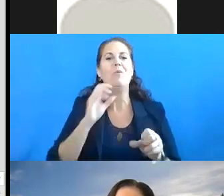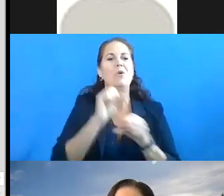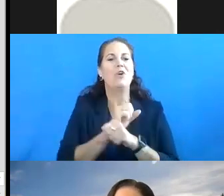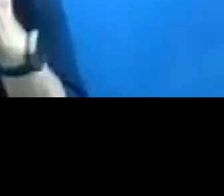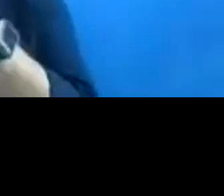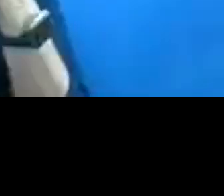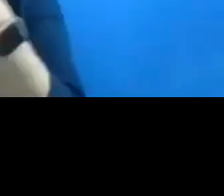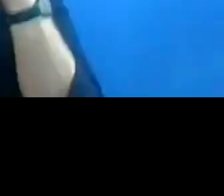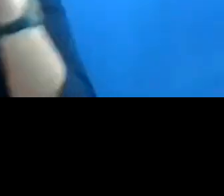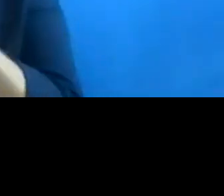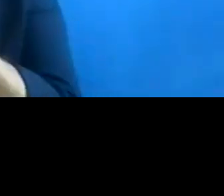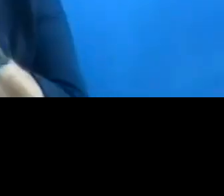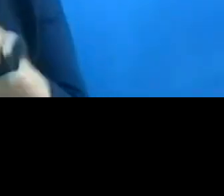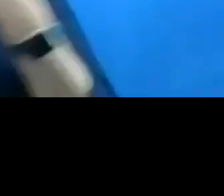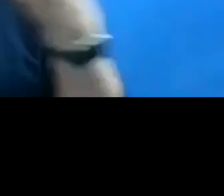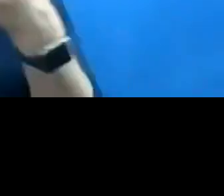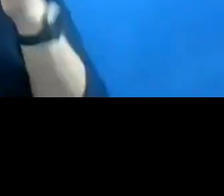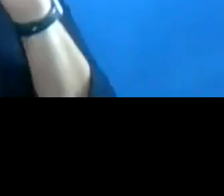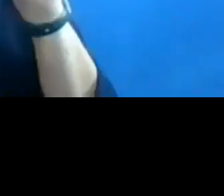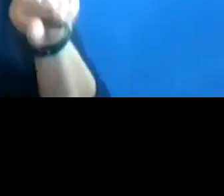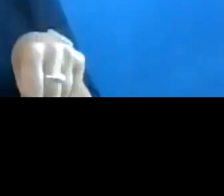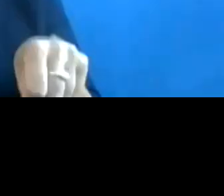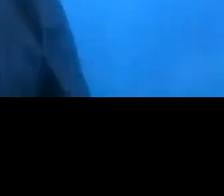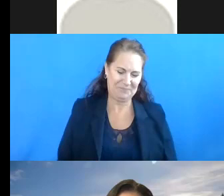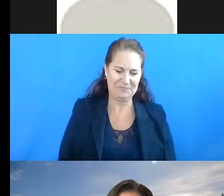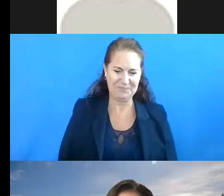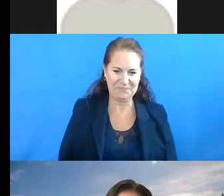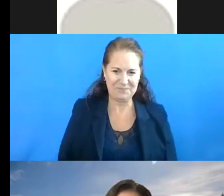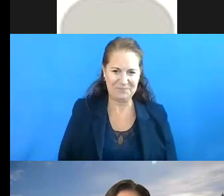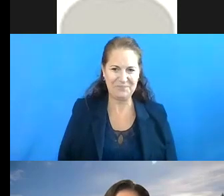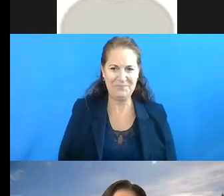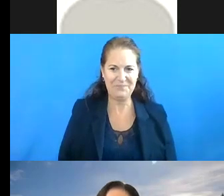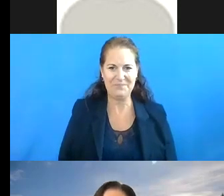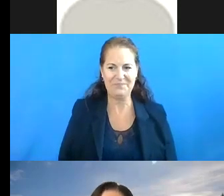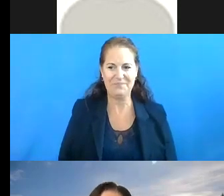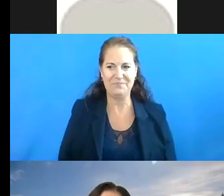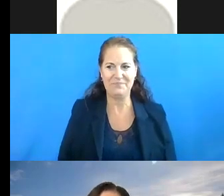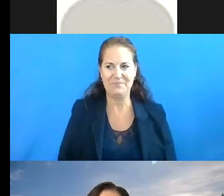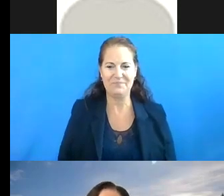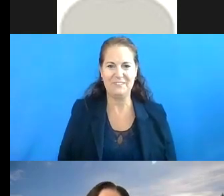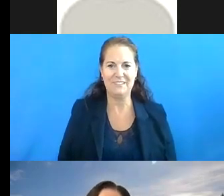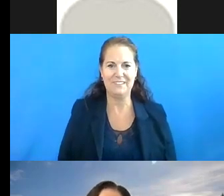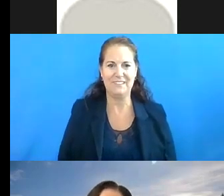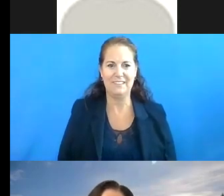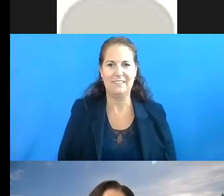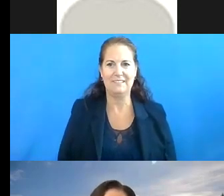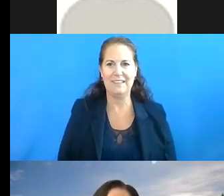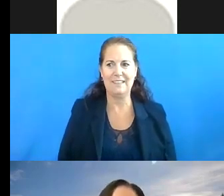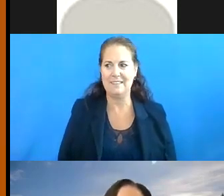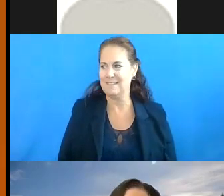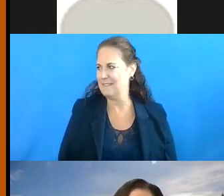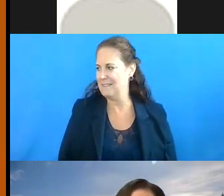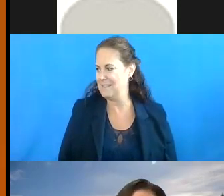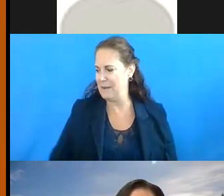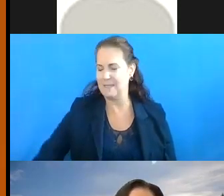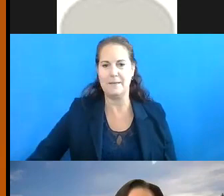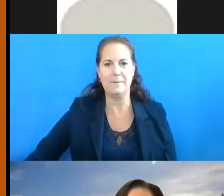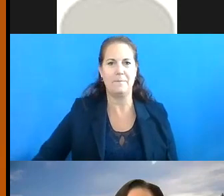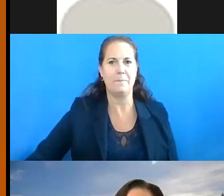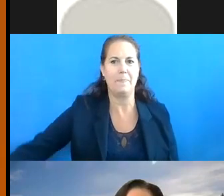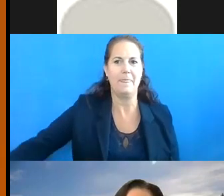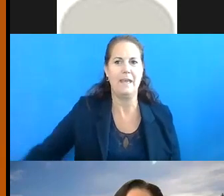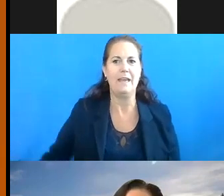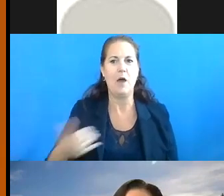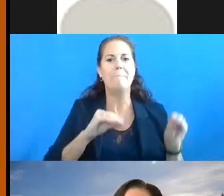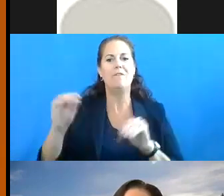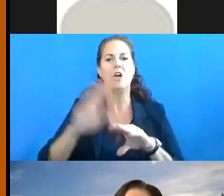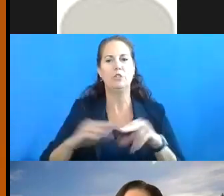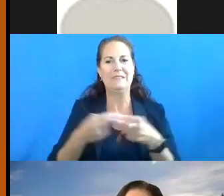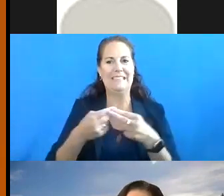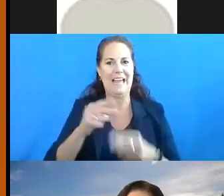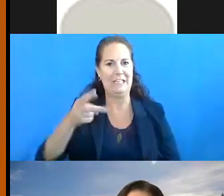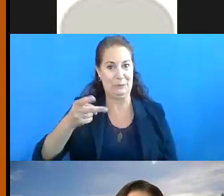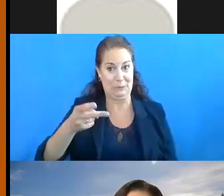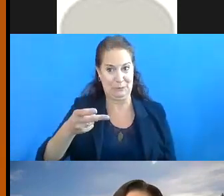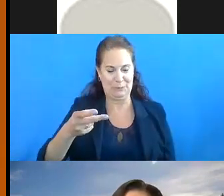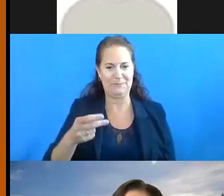we can make this as interactive as possible. So, moving on to slide two. The next slide.